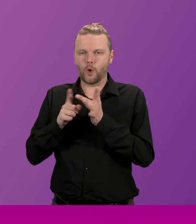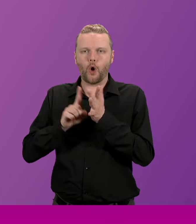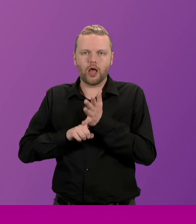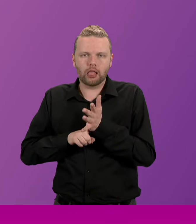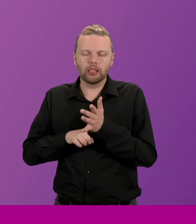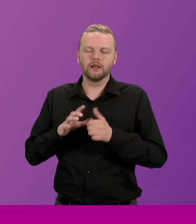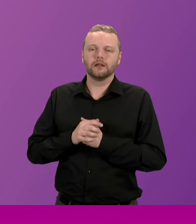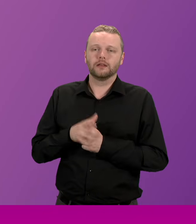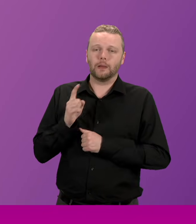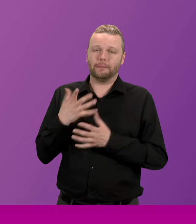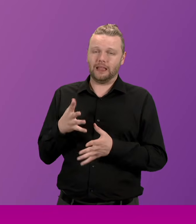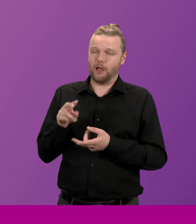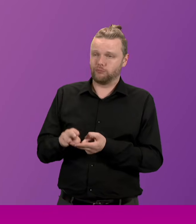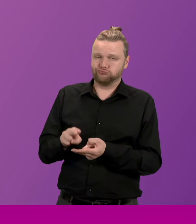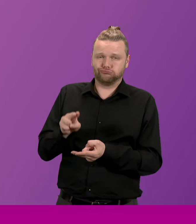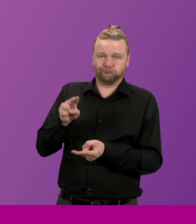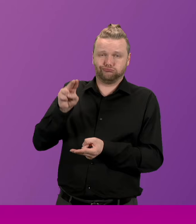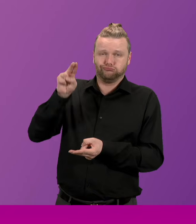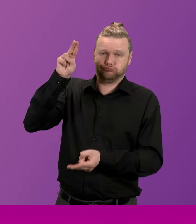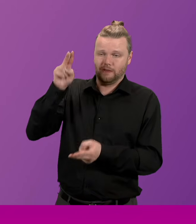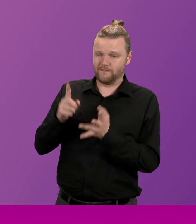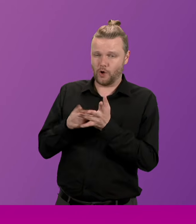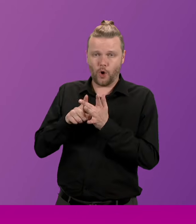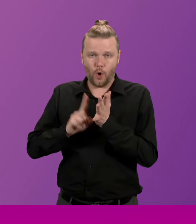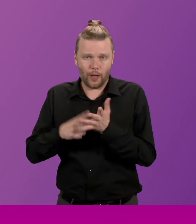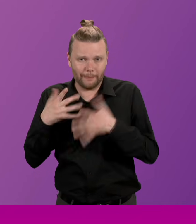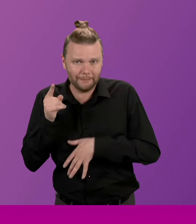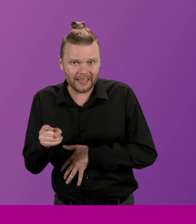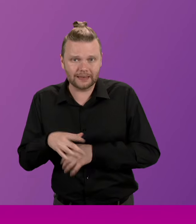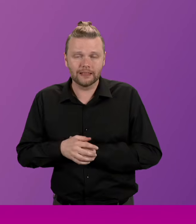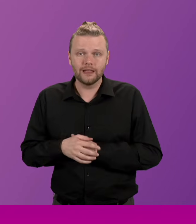been some spectacular rises in the cost of that oil, and I am sure that many of